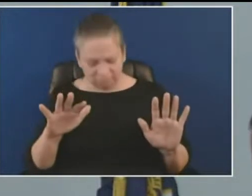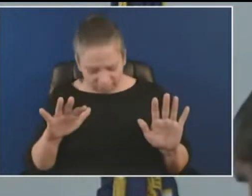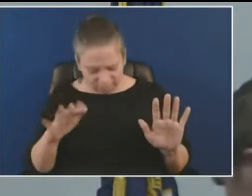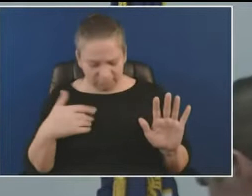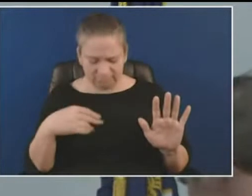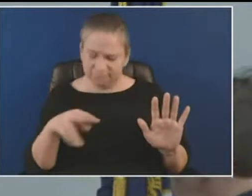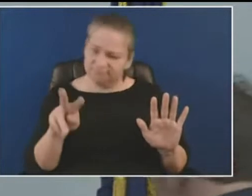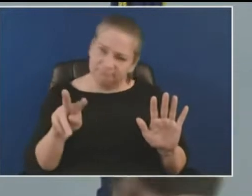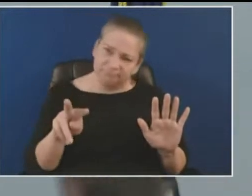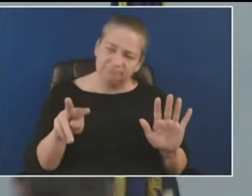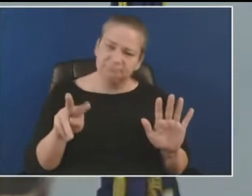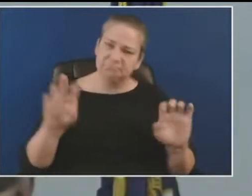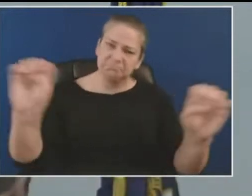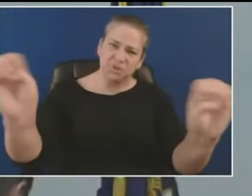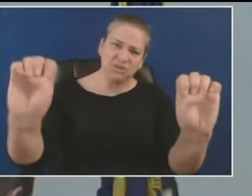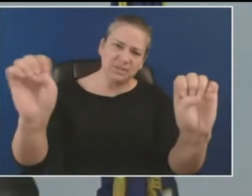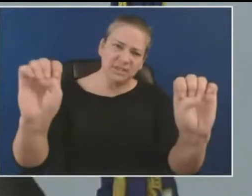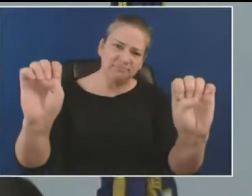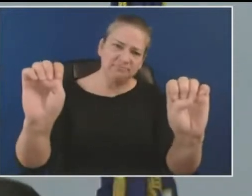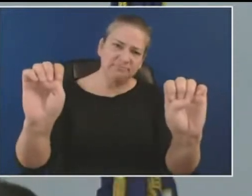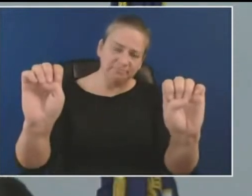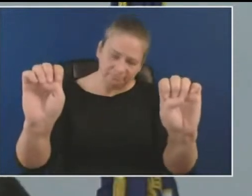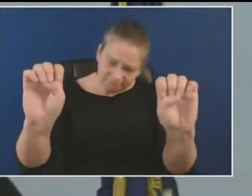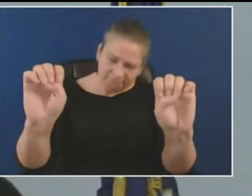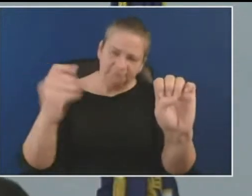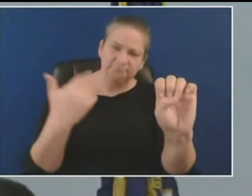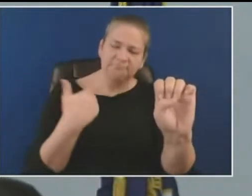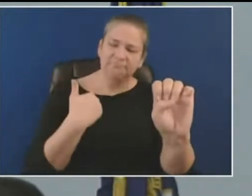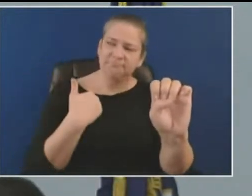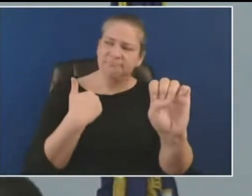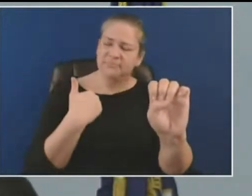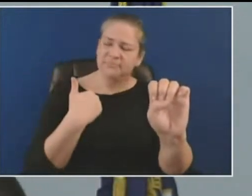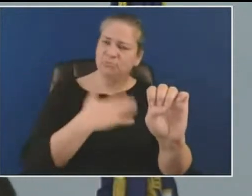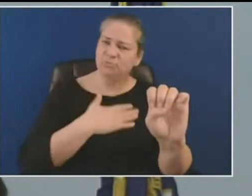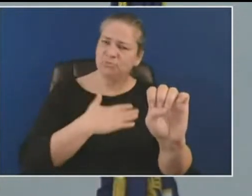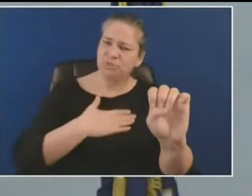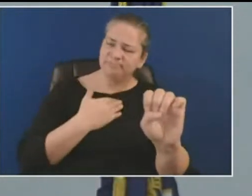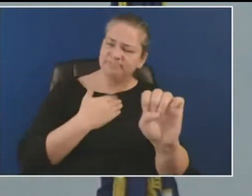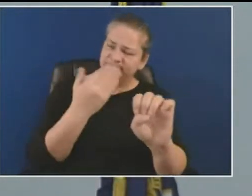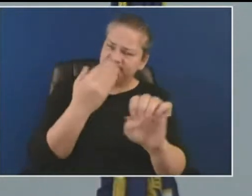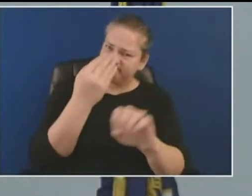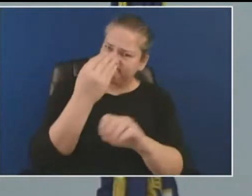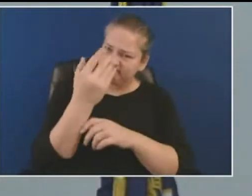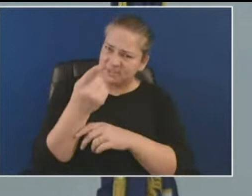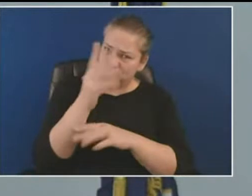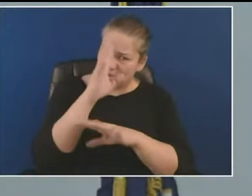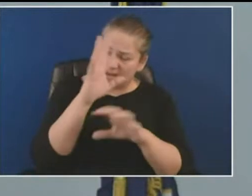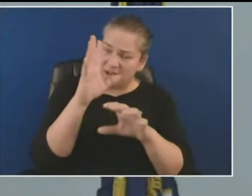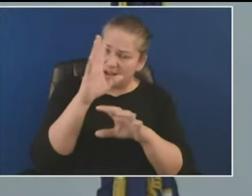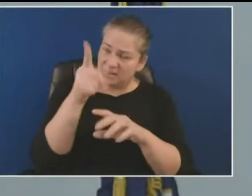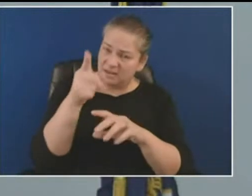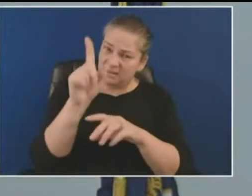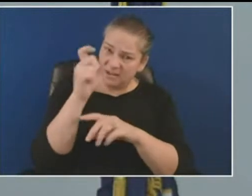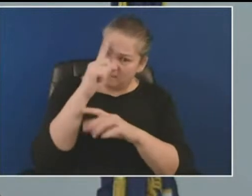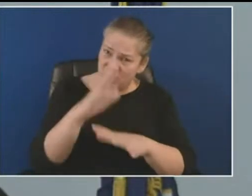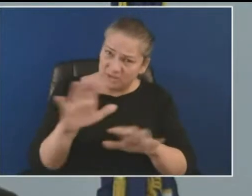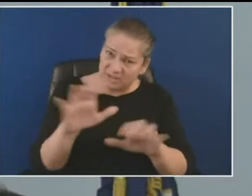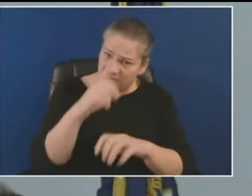what the governor and what the President has already declared for us. Uhm, our community wants to help.